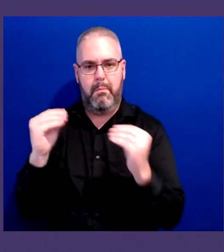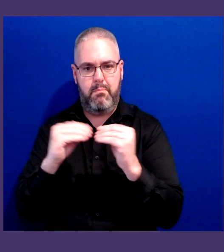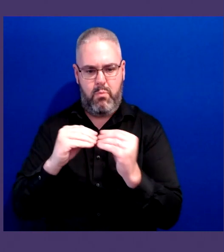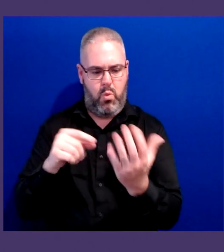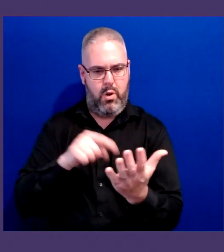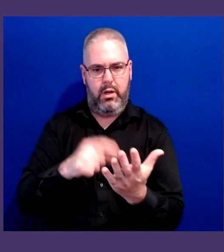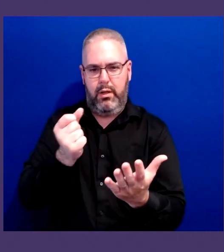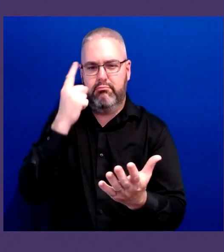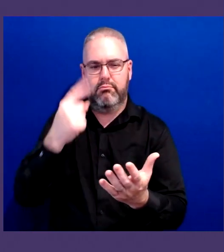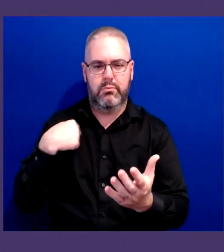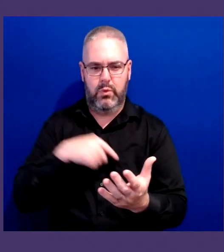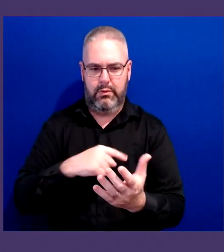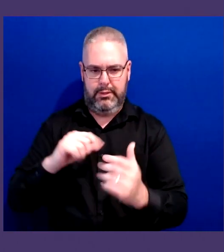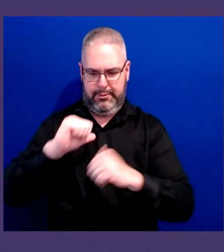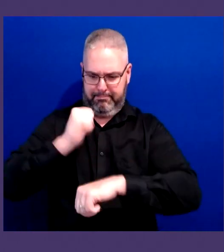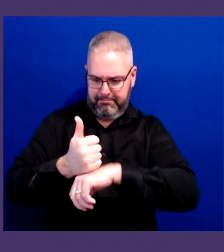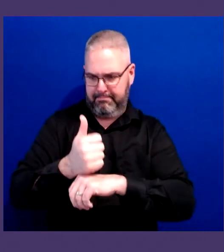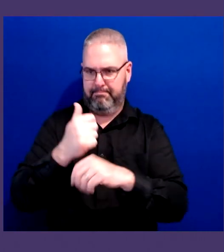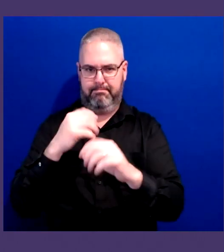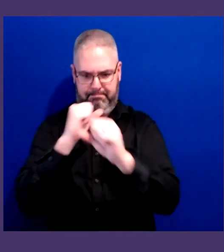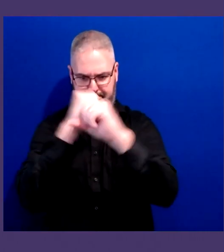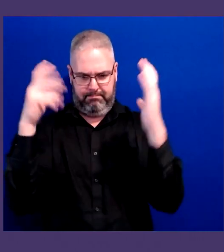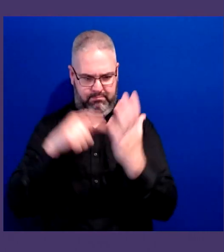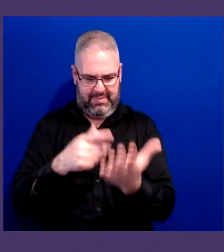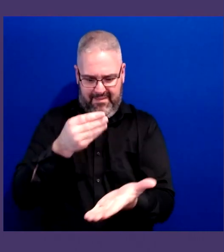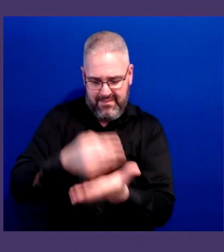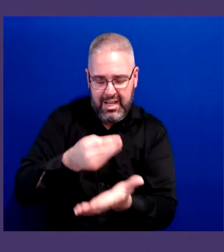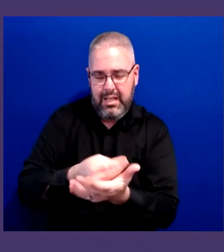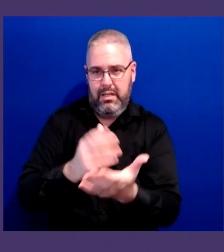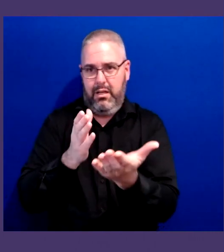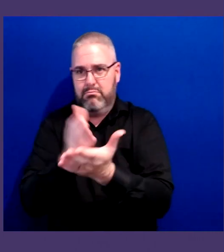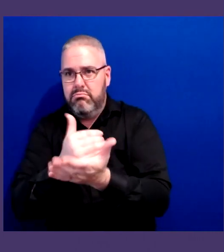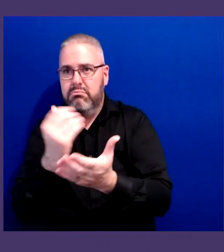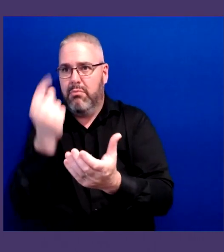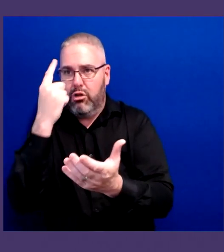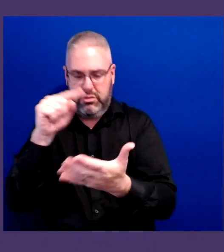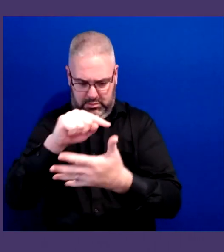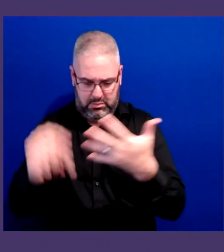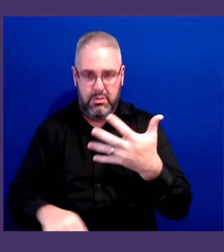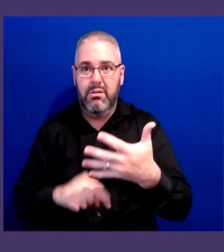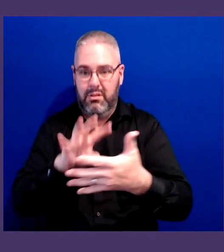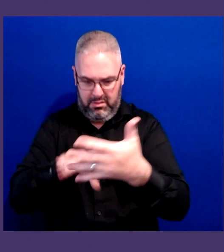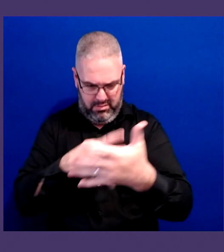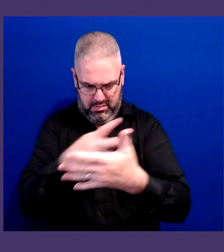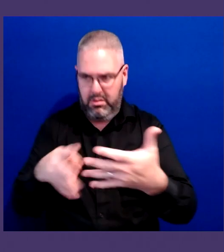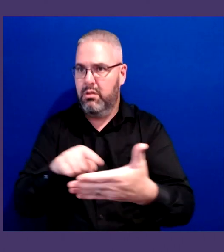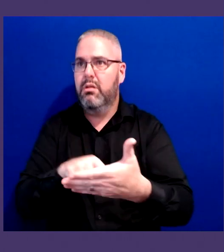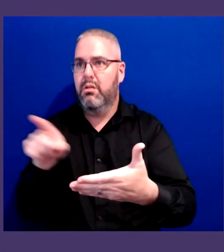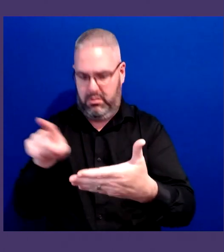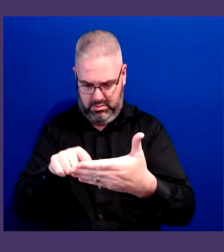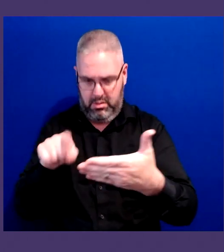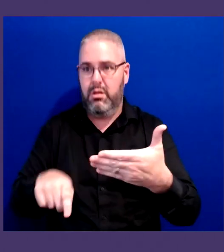of impact and financial materiality, which in its shortest form is, what is your business's impact